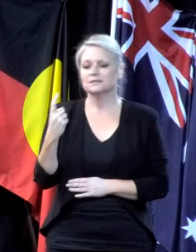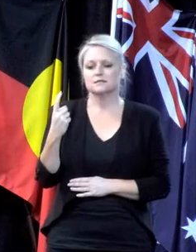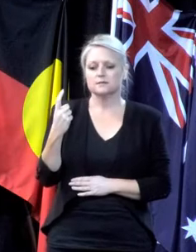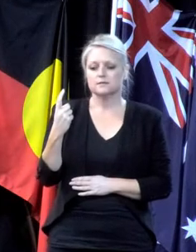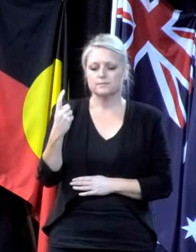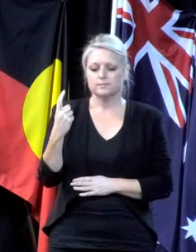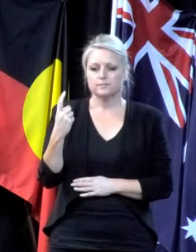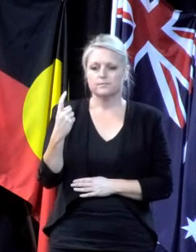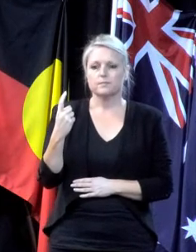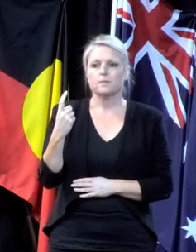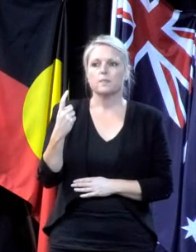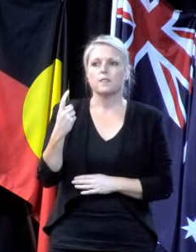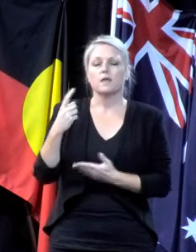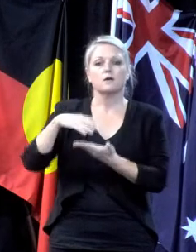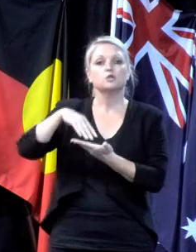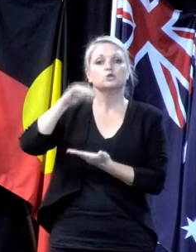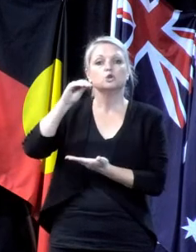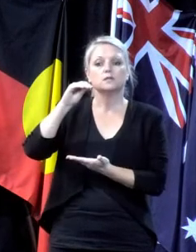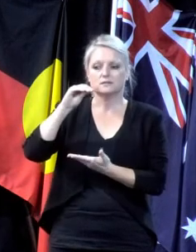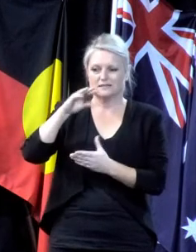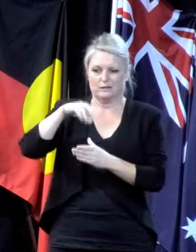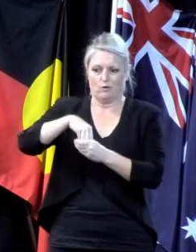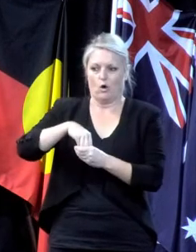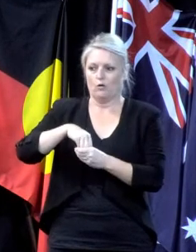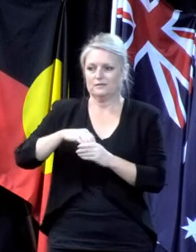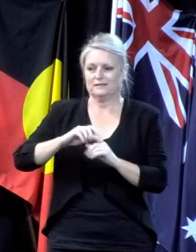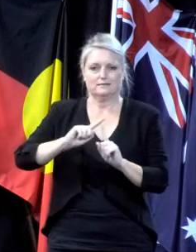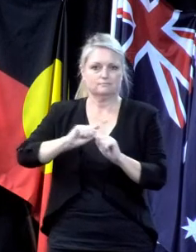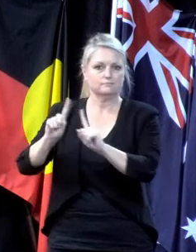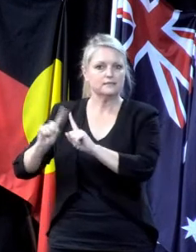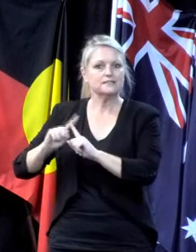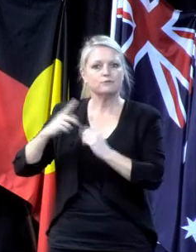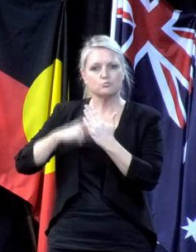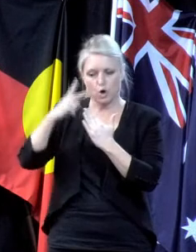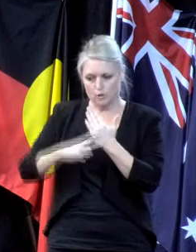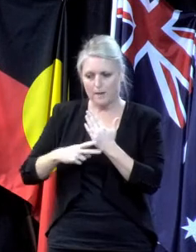in those programs and the retention of our students. We keep our students right through to Year 12.